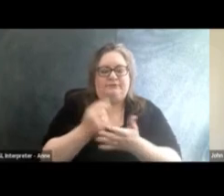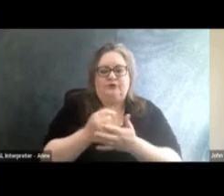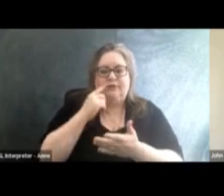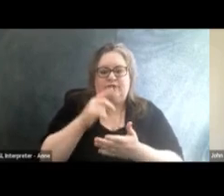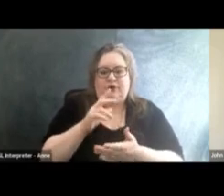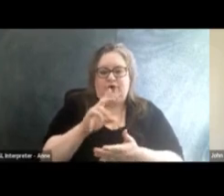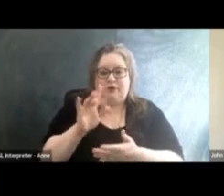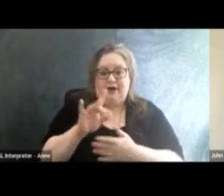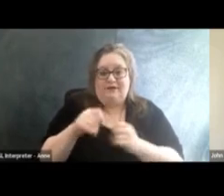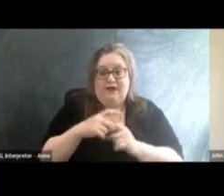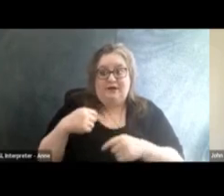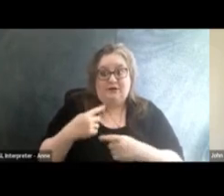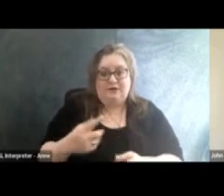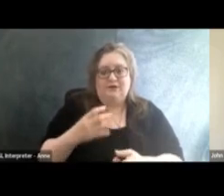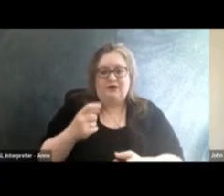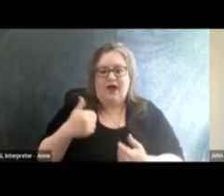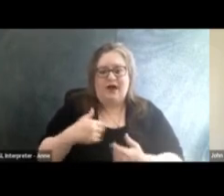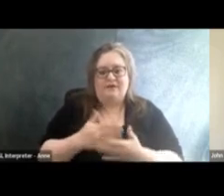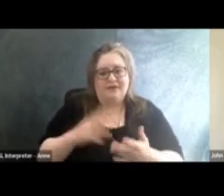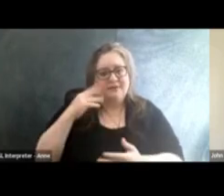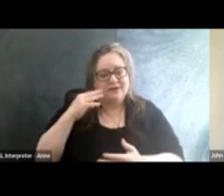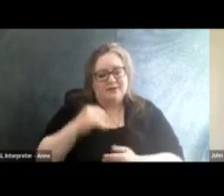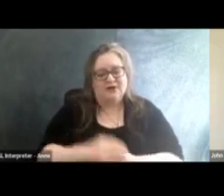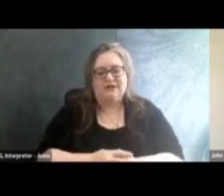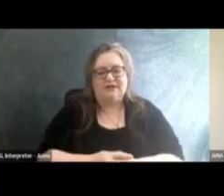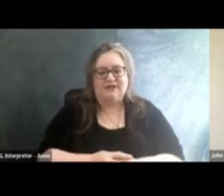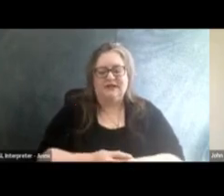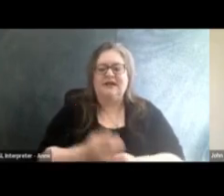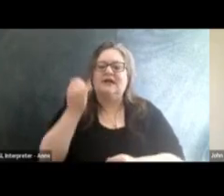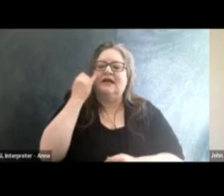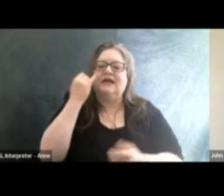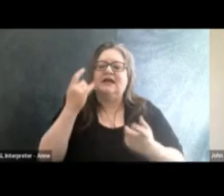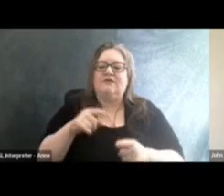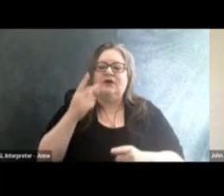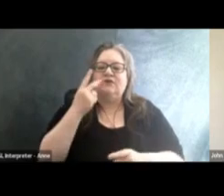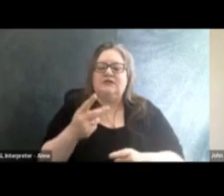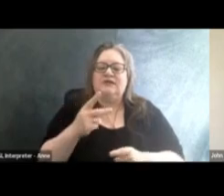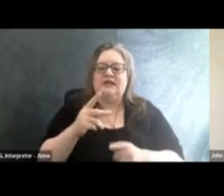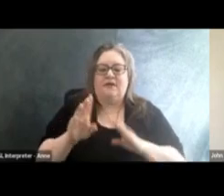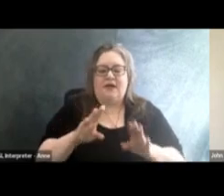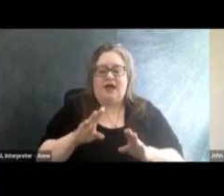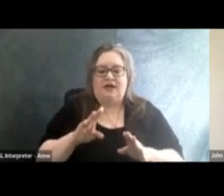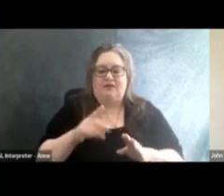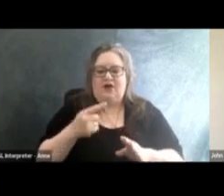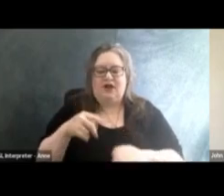have a little experience that if you see a behavior, you don't know why it occurred. Person